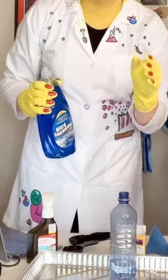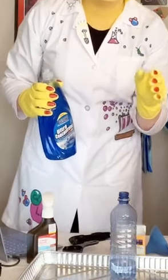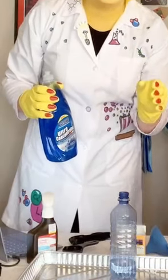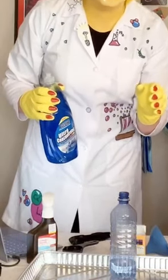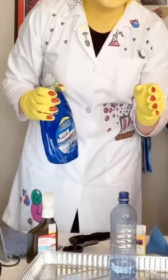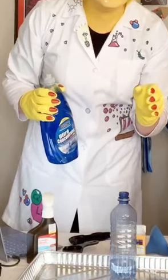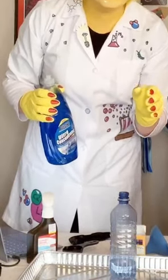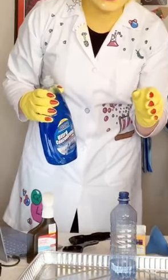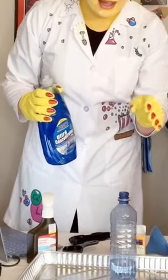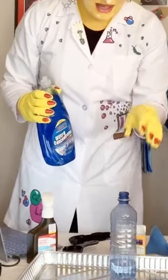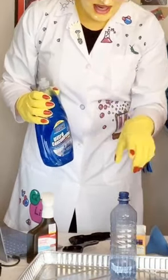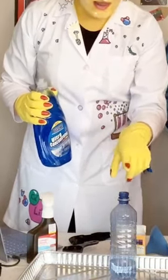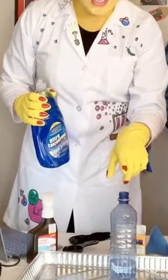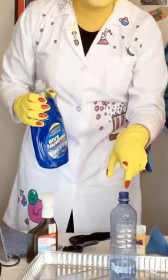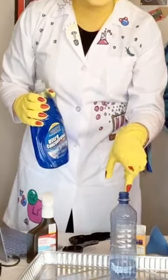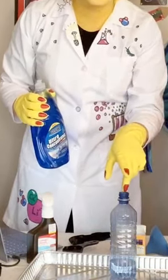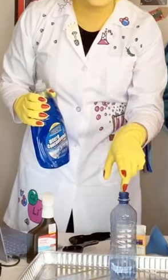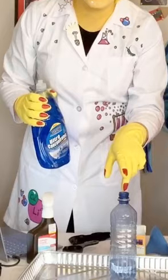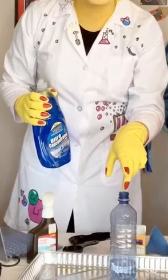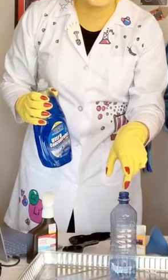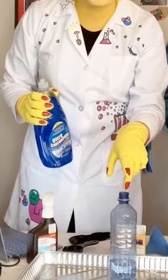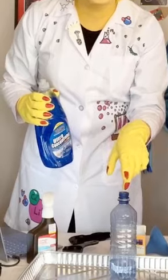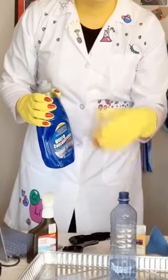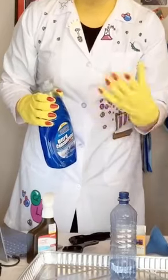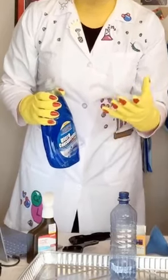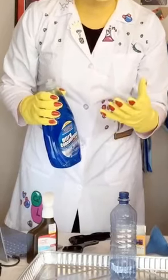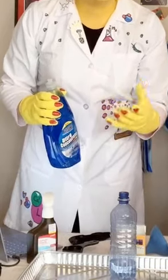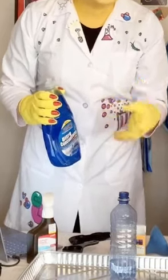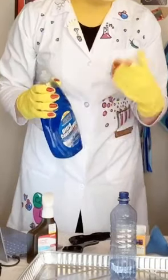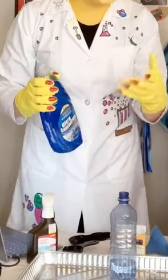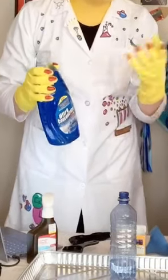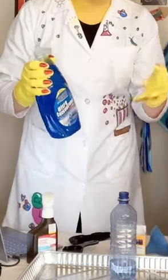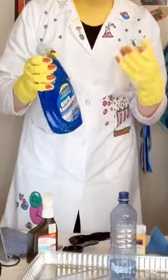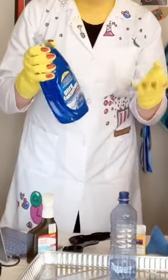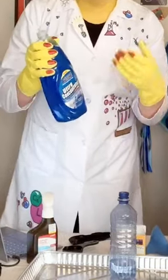the yeast and the hydrogen peroxide. And it's going to make like